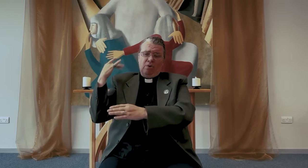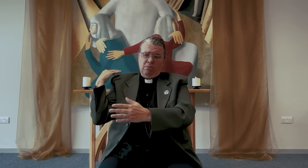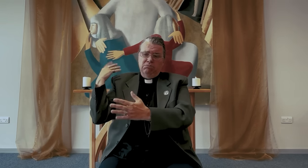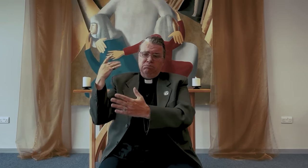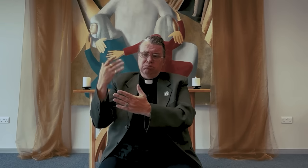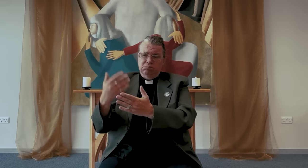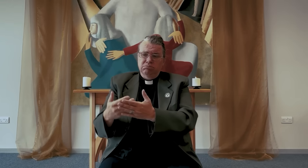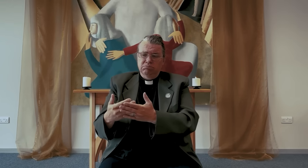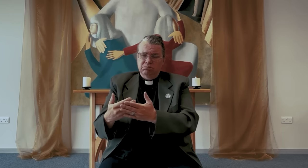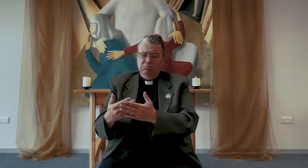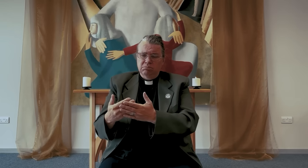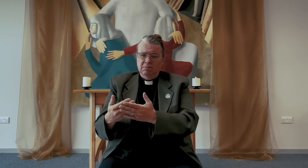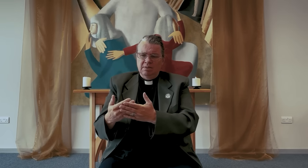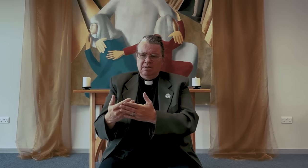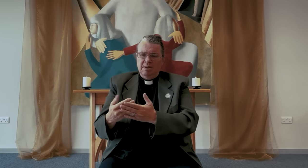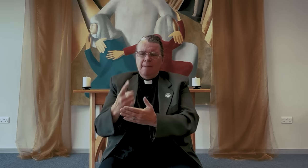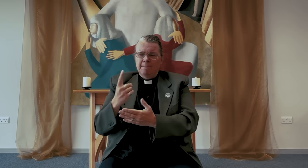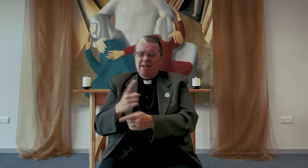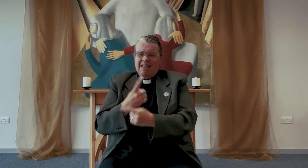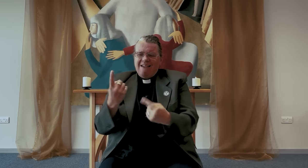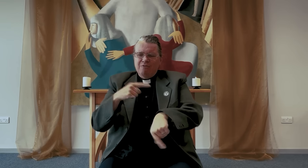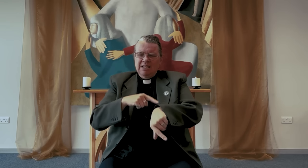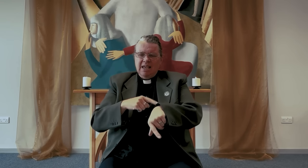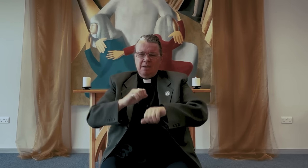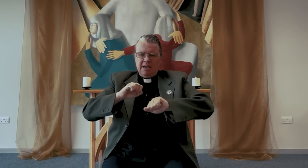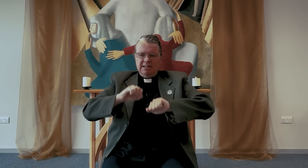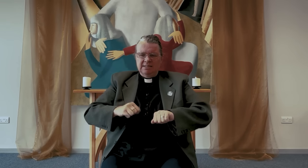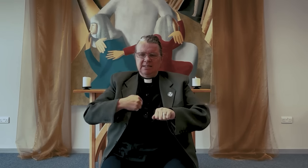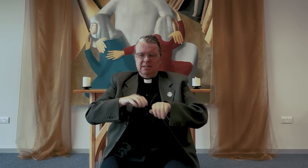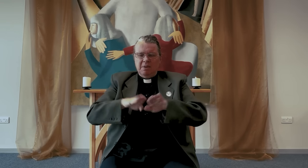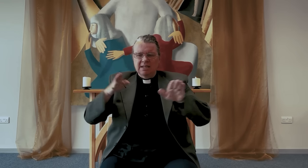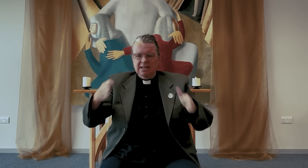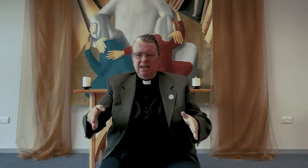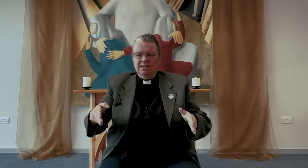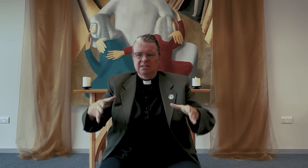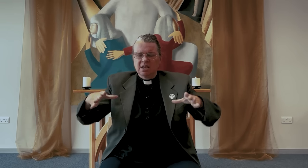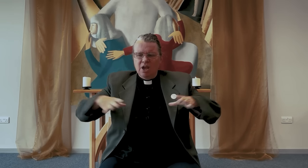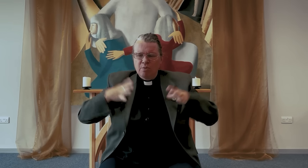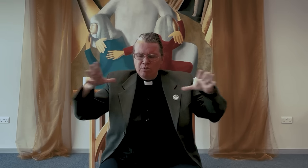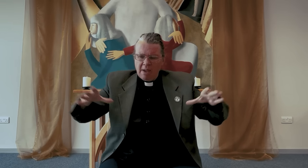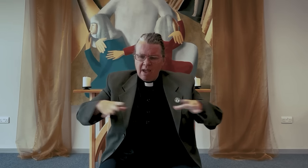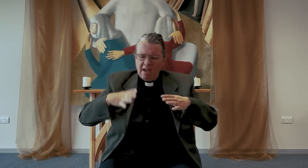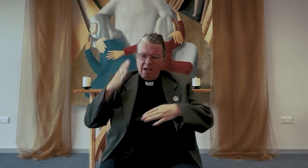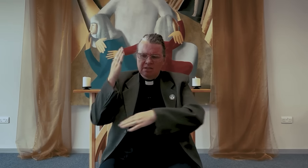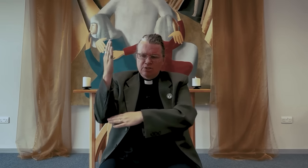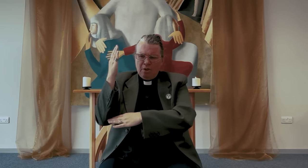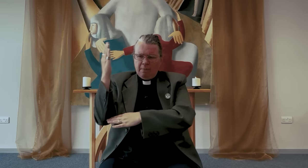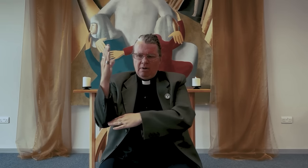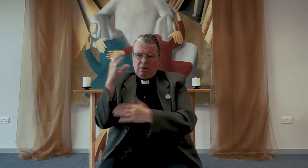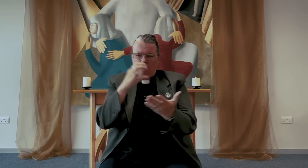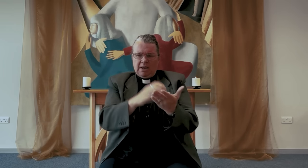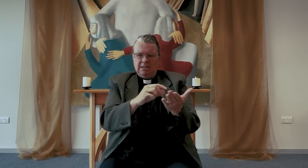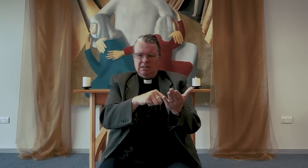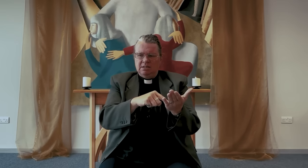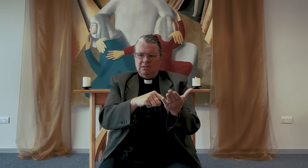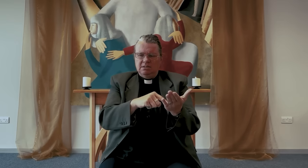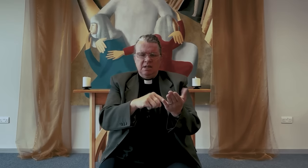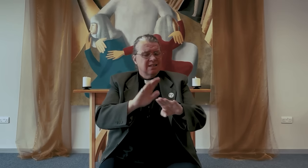preaching for longer, and every time I sit at my desk to prepare a sermon on a passage,